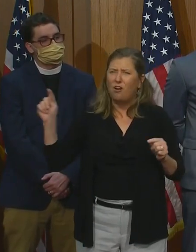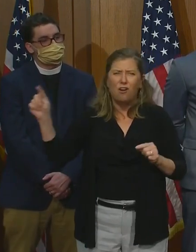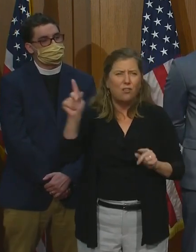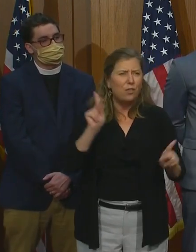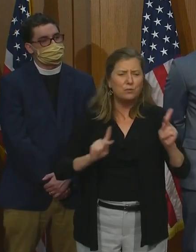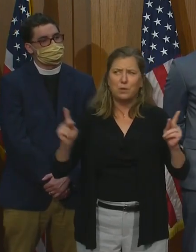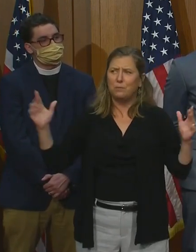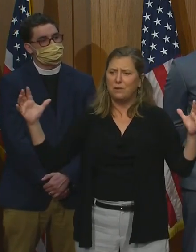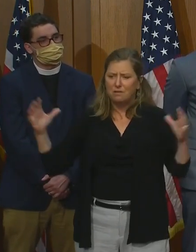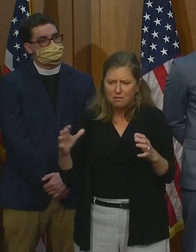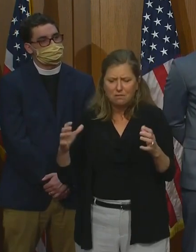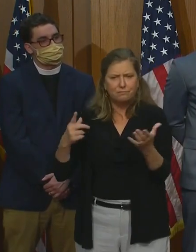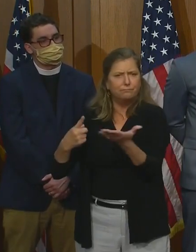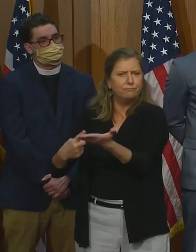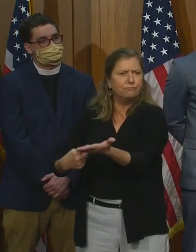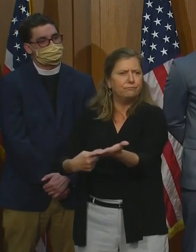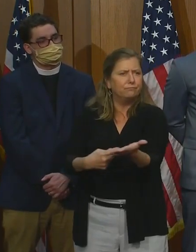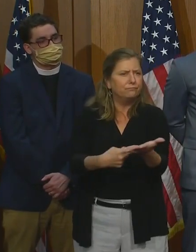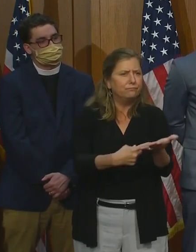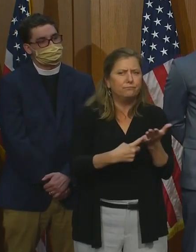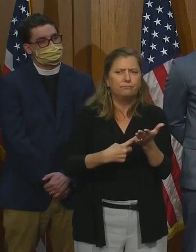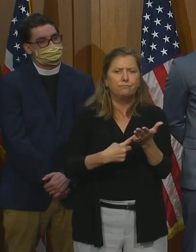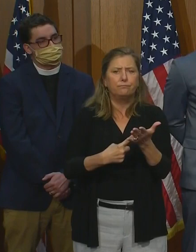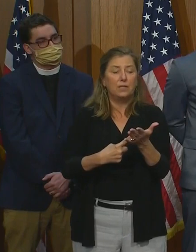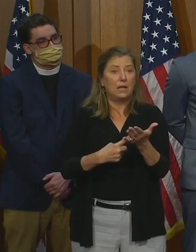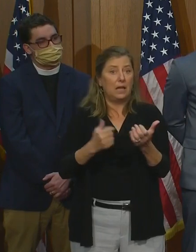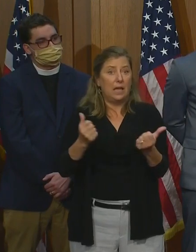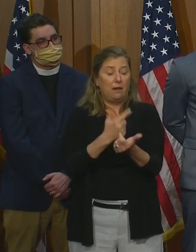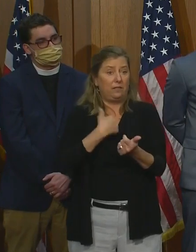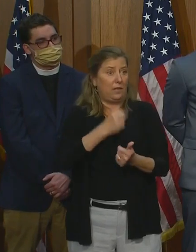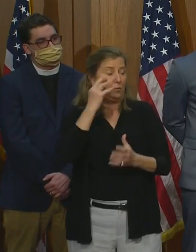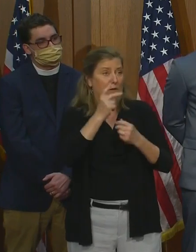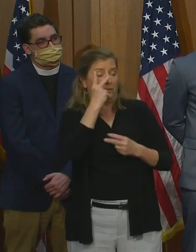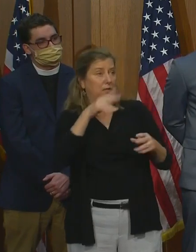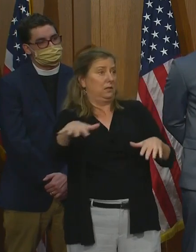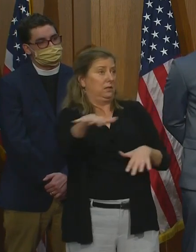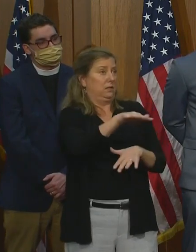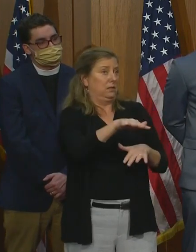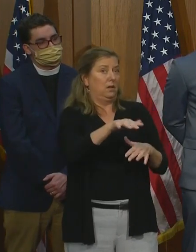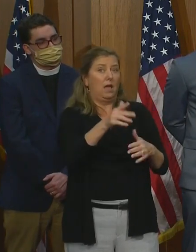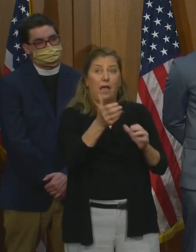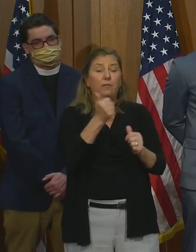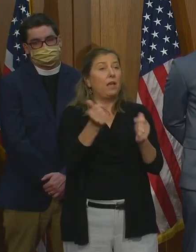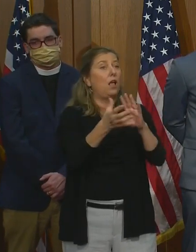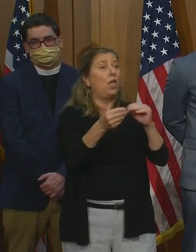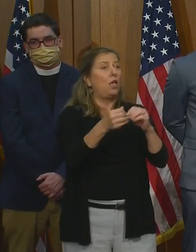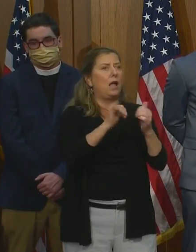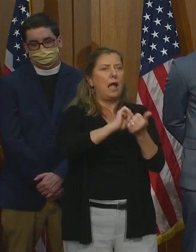CHIEFS- OF LEGISLATORS ALL THESE TYPES OF PEOPLE AND TALK